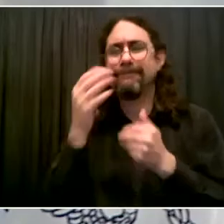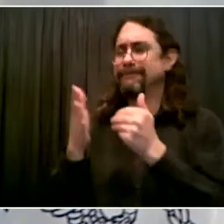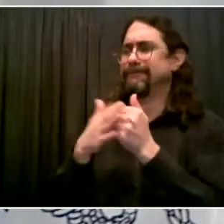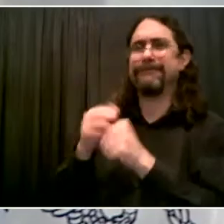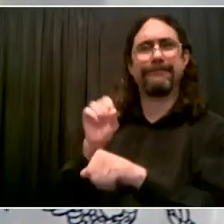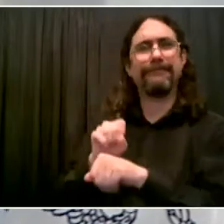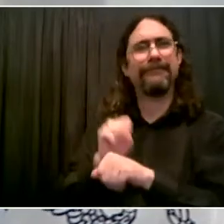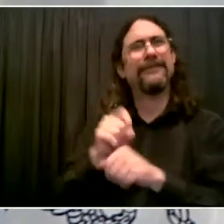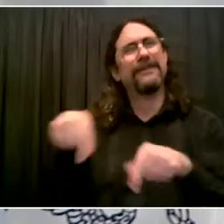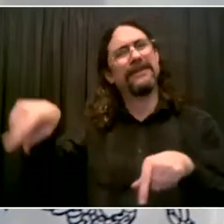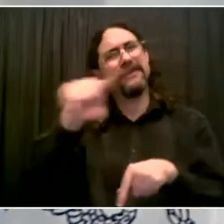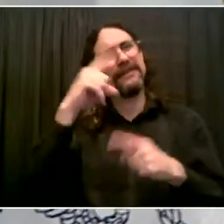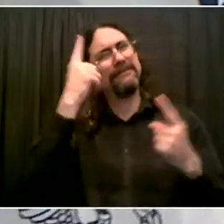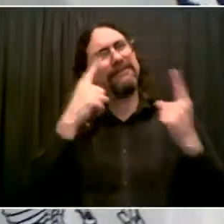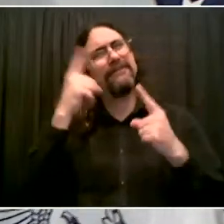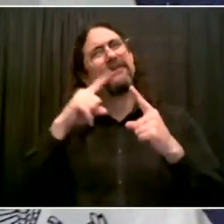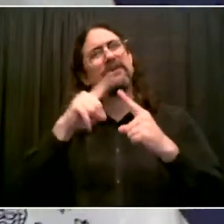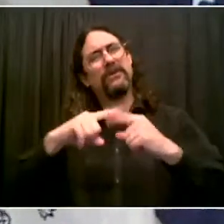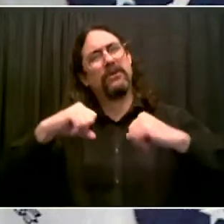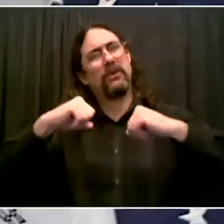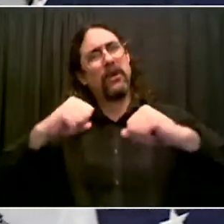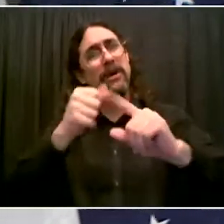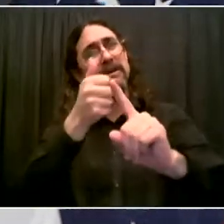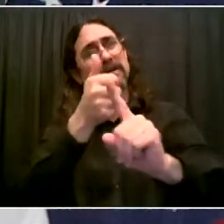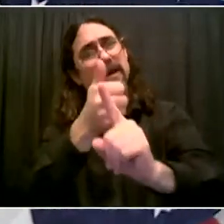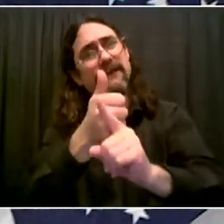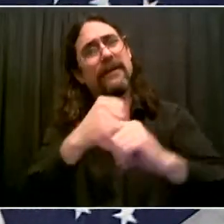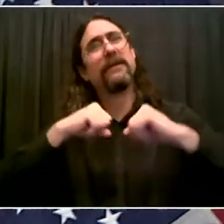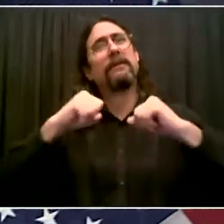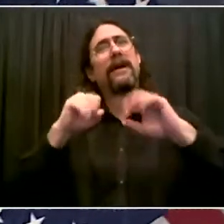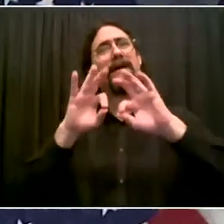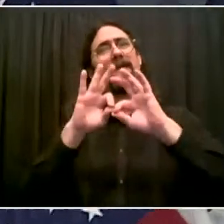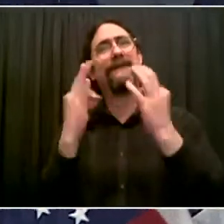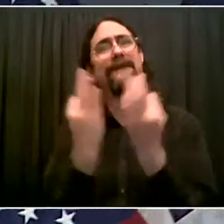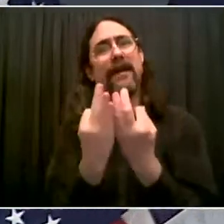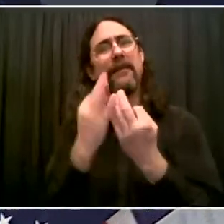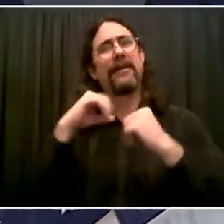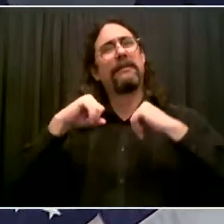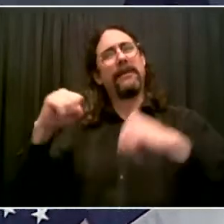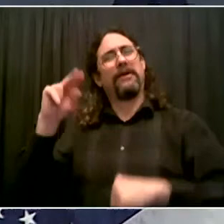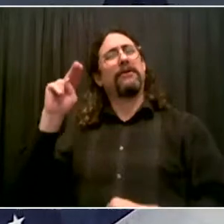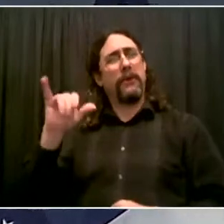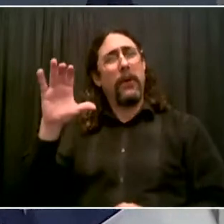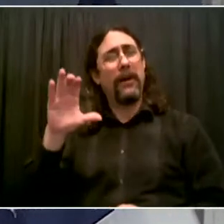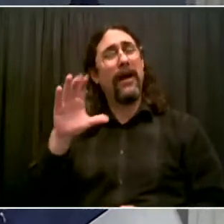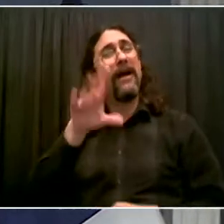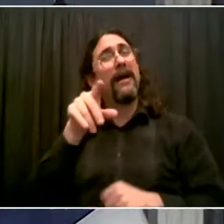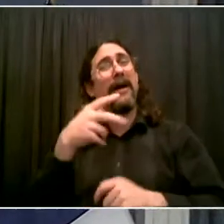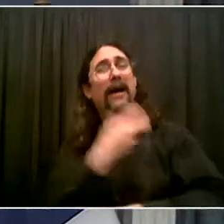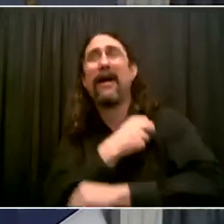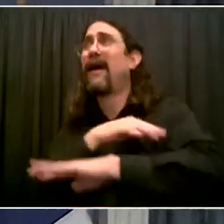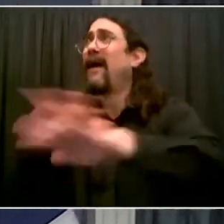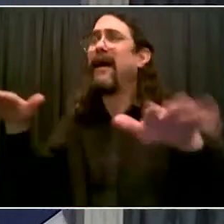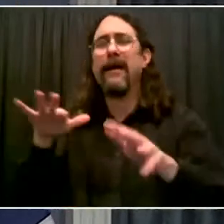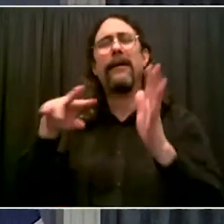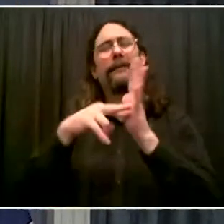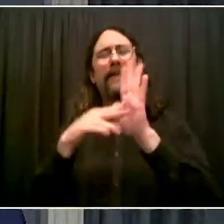DO SOMETHING GOOD FOR YOURSELF, YOUR FAMILY, FOR YOUR NEIGHBORHOOD, FOR YOUR CITY. MAKE A PLAN TO GET VACCINATED AND THAT IS HOW WE ALL MOVE FORWARD. THANK YOU EVERRBOYDYDY.